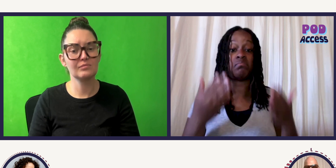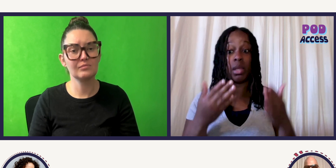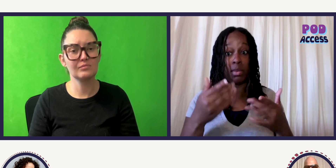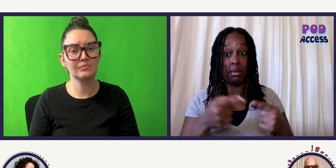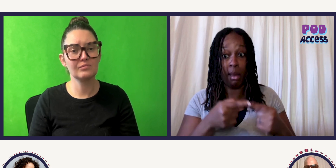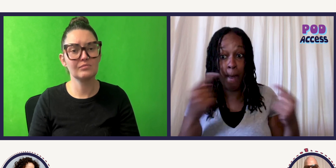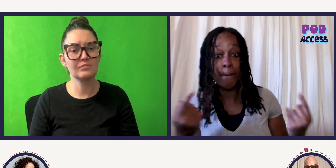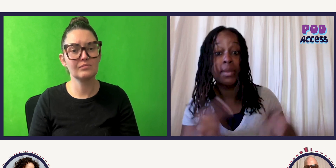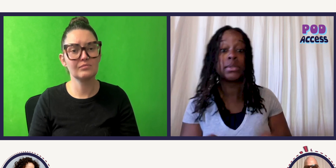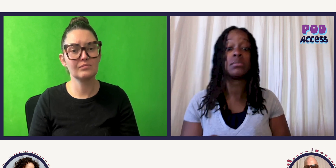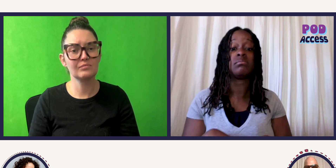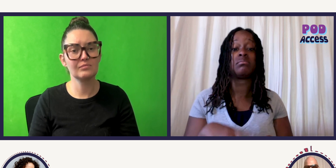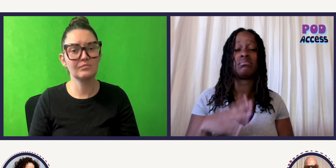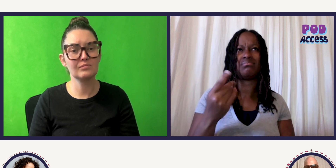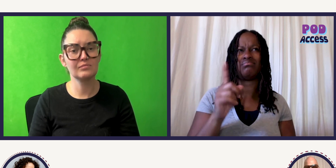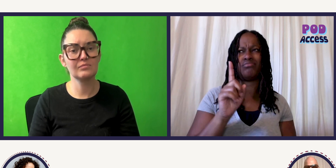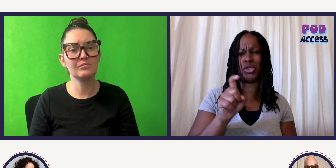Maybe it’s the opposite, and it should never be taken seriously.